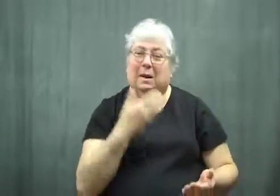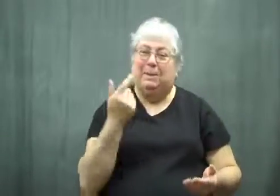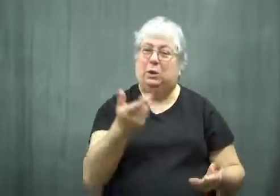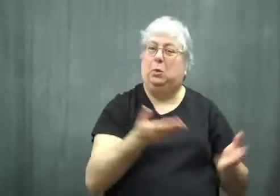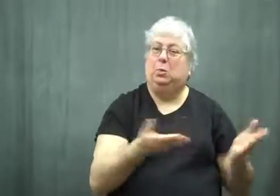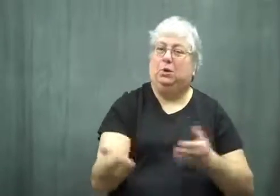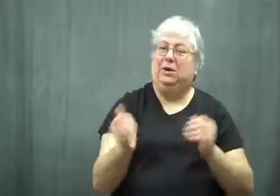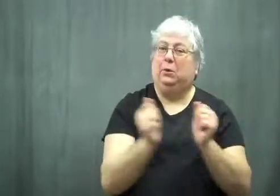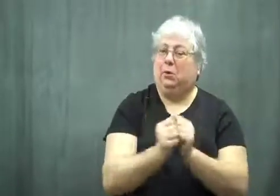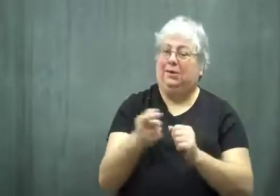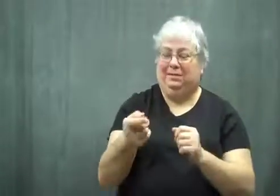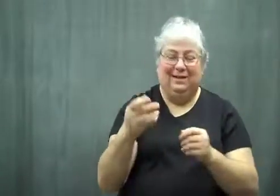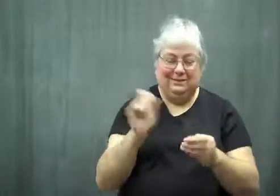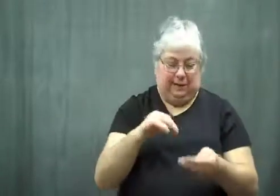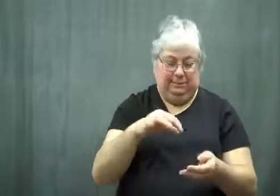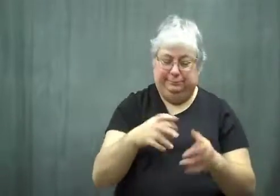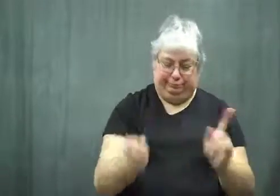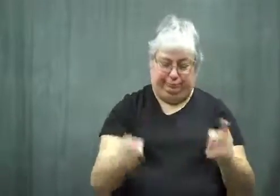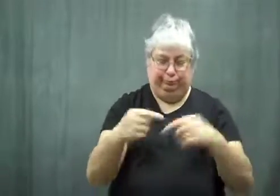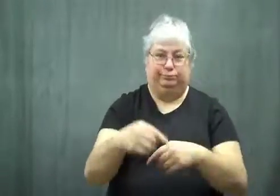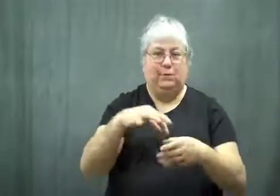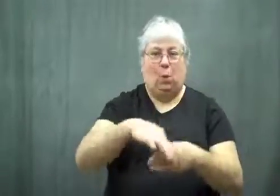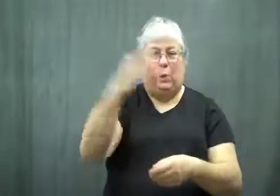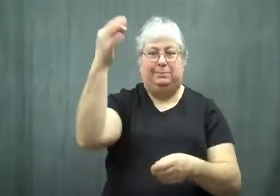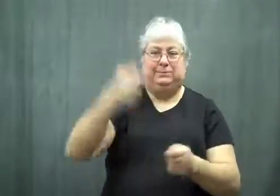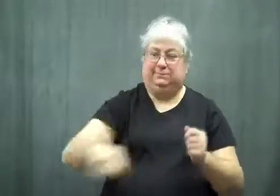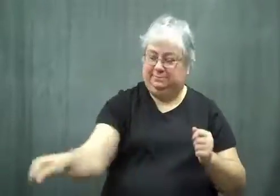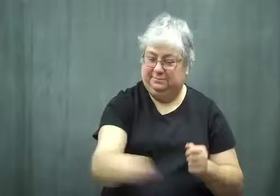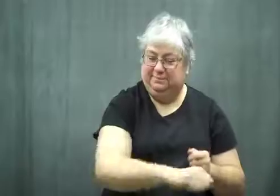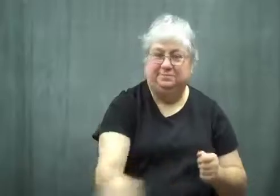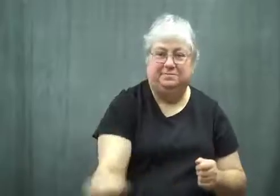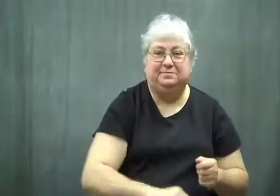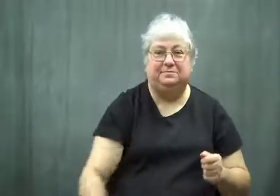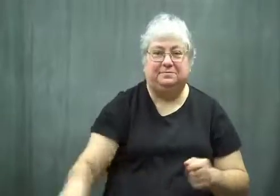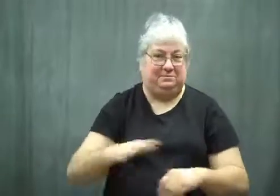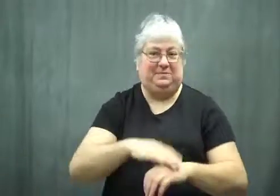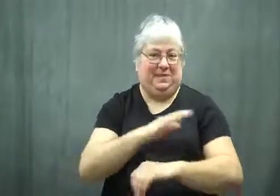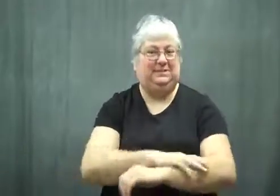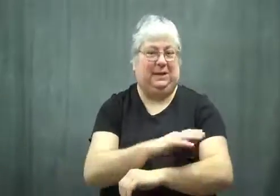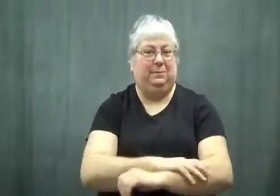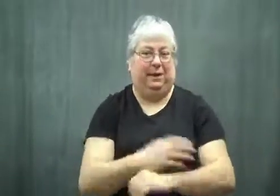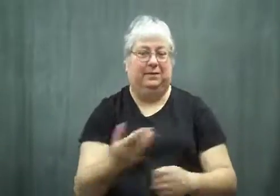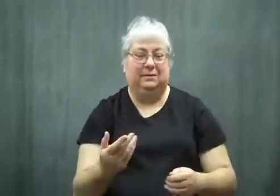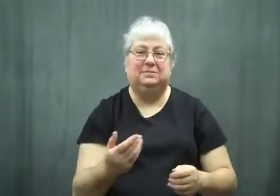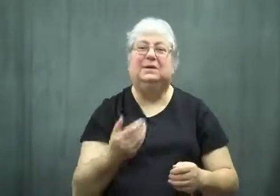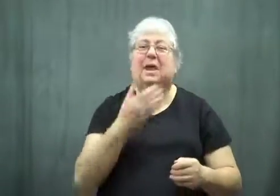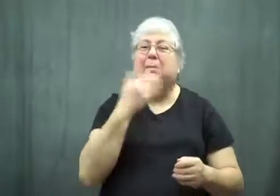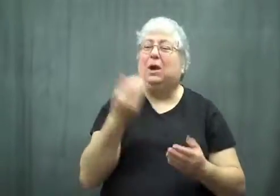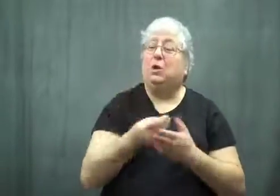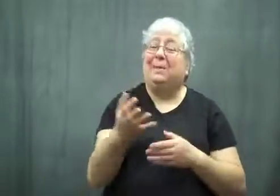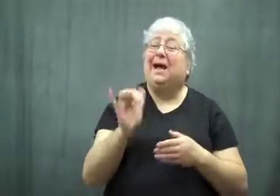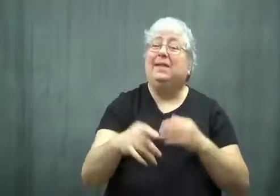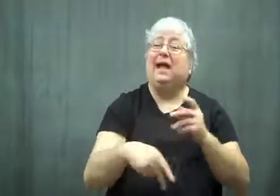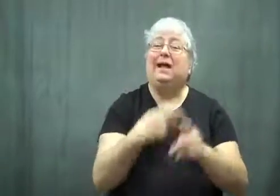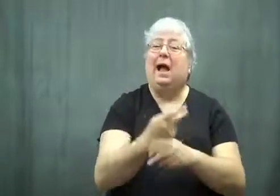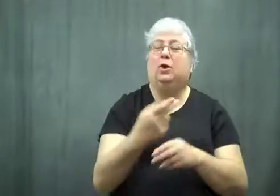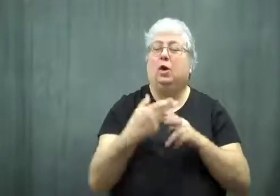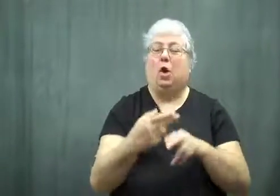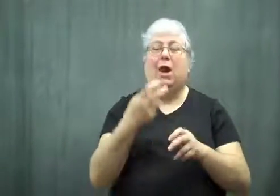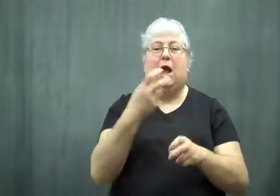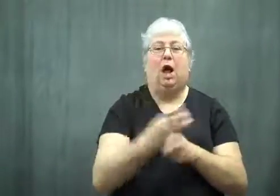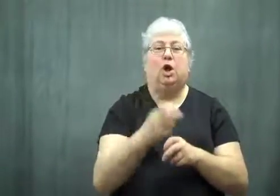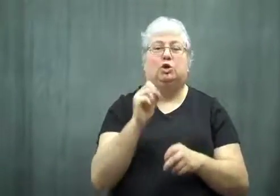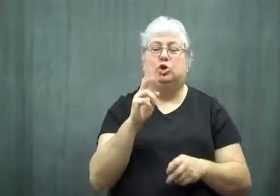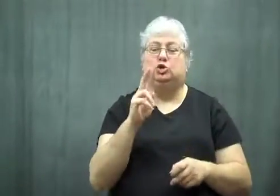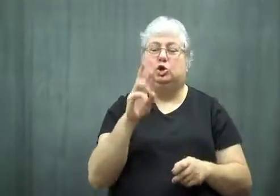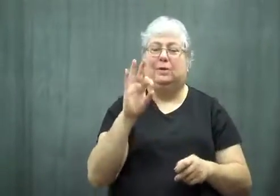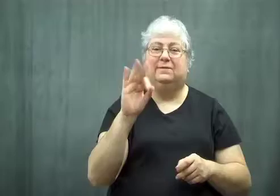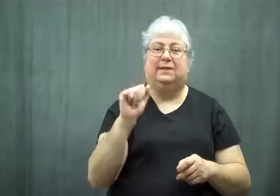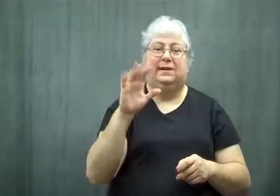It's best to bring your own wipes for the table.